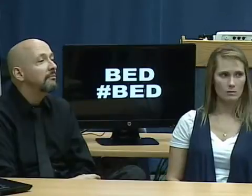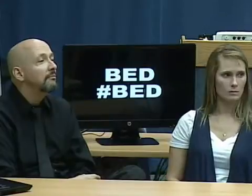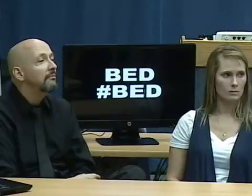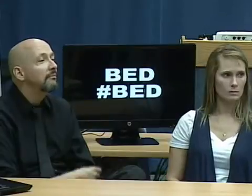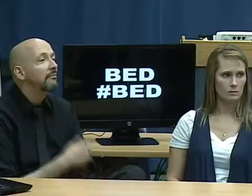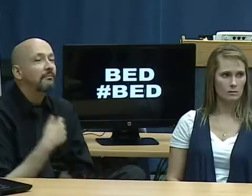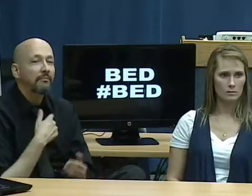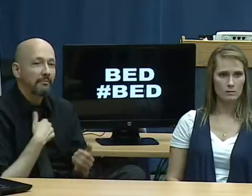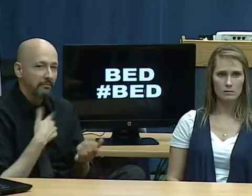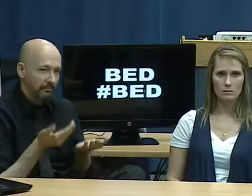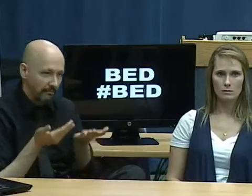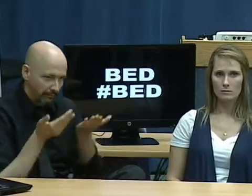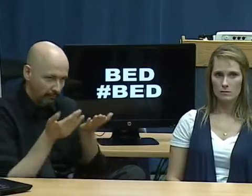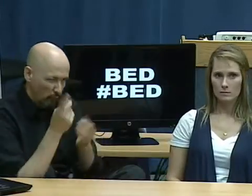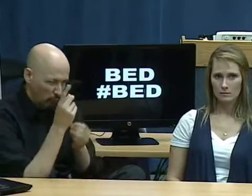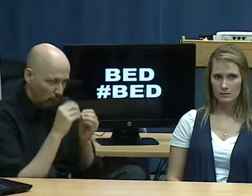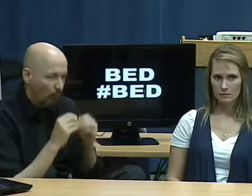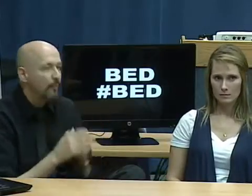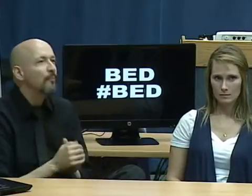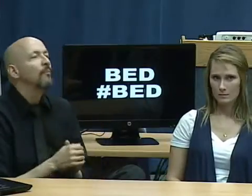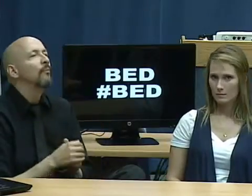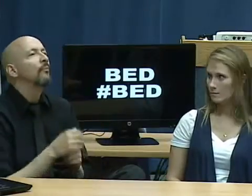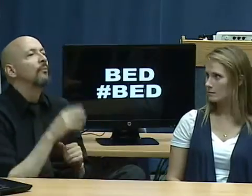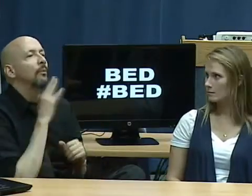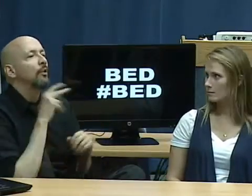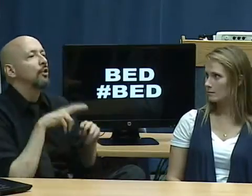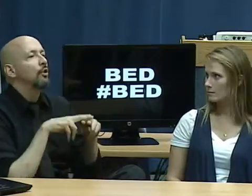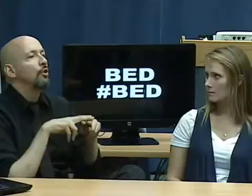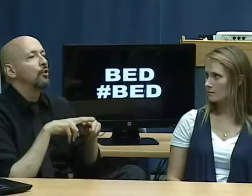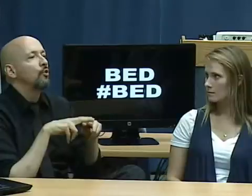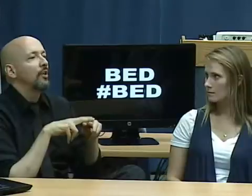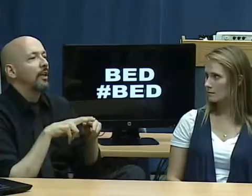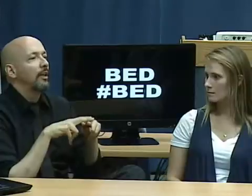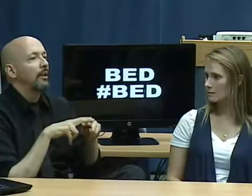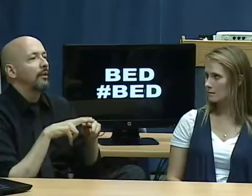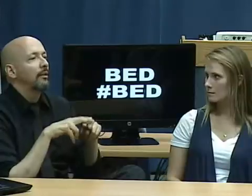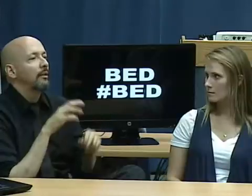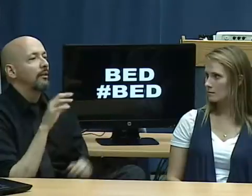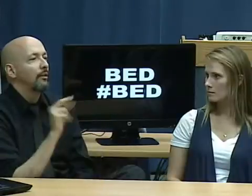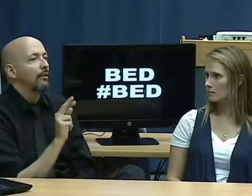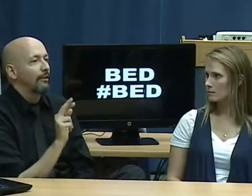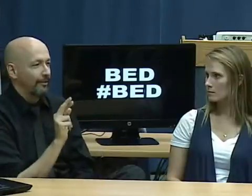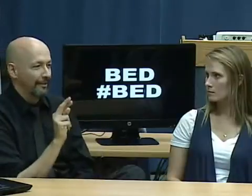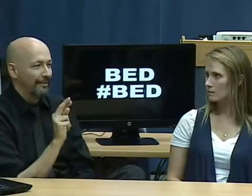I'll suggest one for you. A train... #CAR